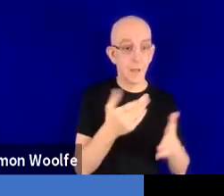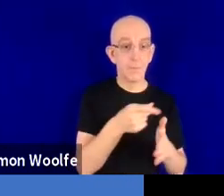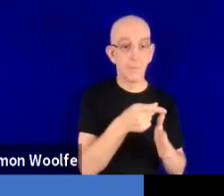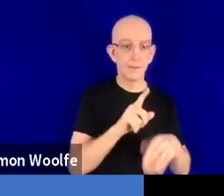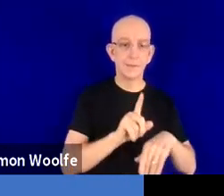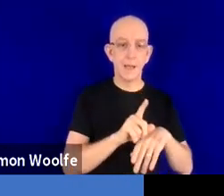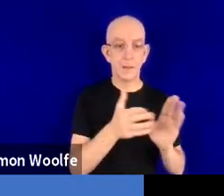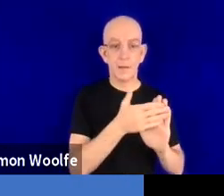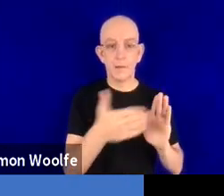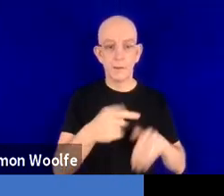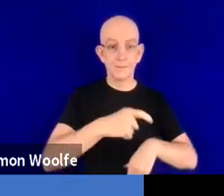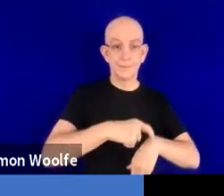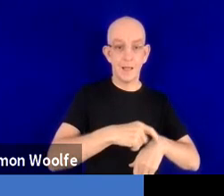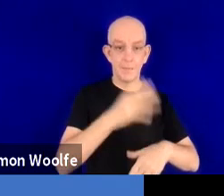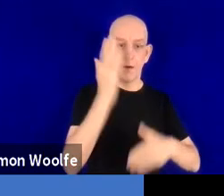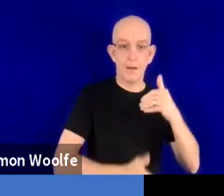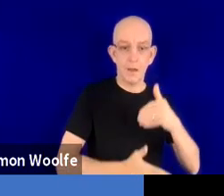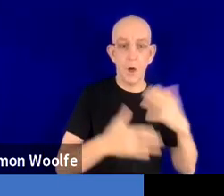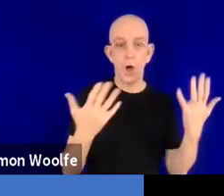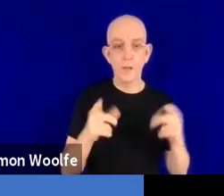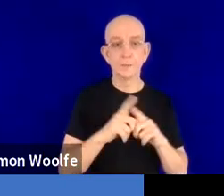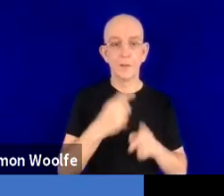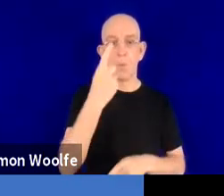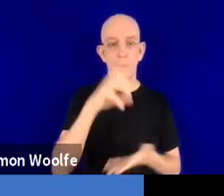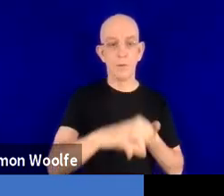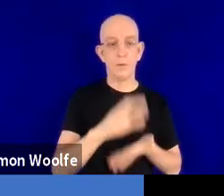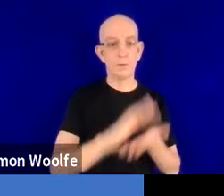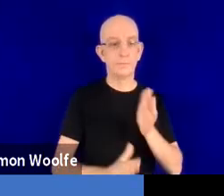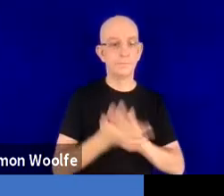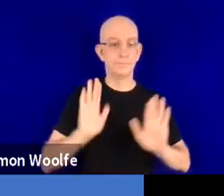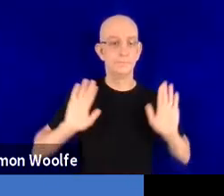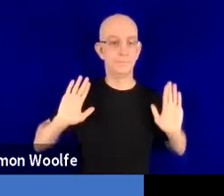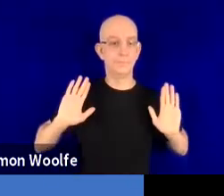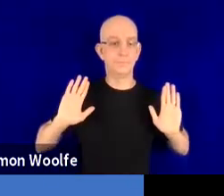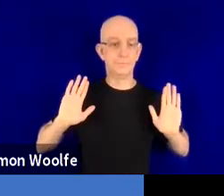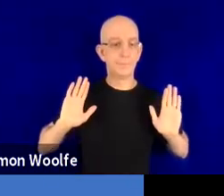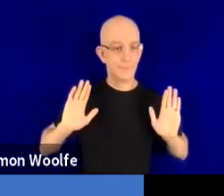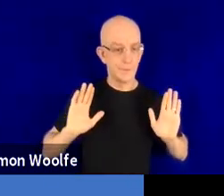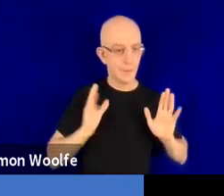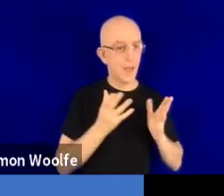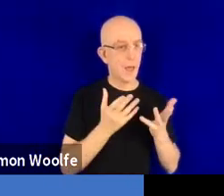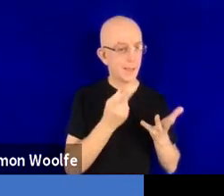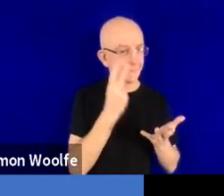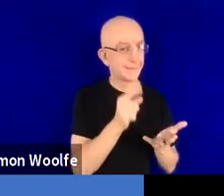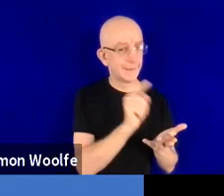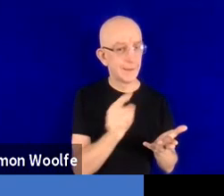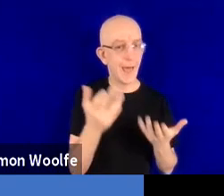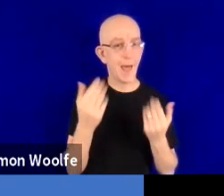So we see most countries or around half and you had a one off payment Others, such as Georgia and South Africa, actually had a regular monthly payment for six months